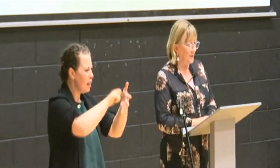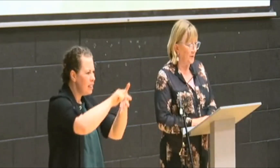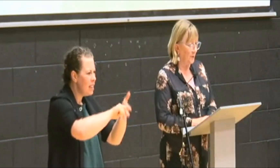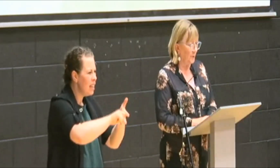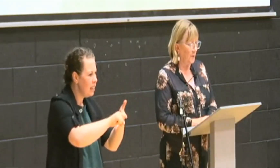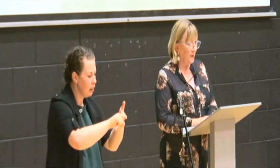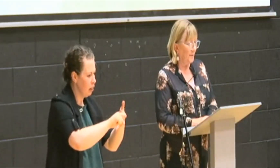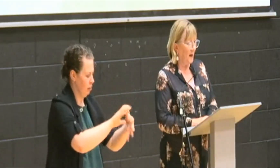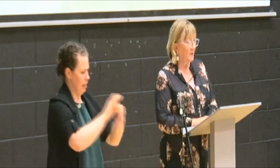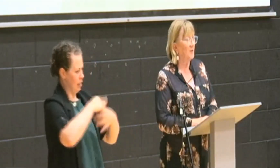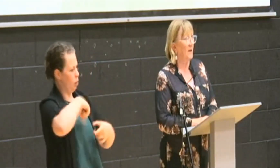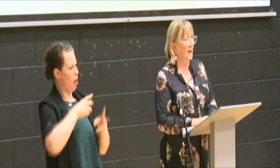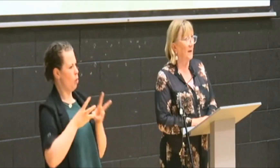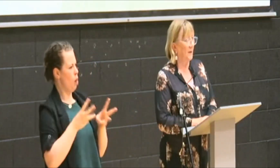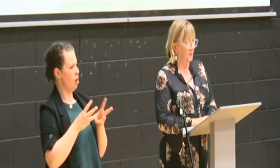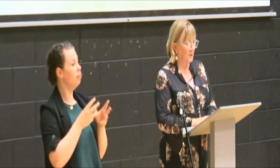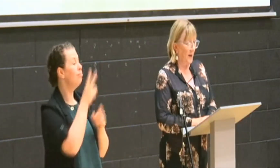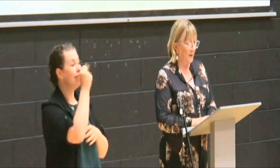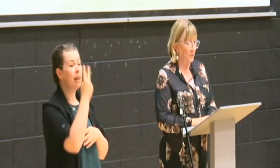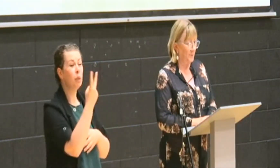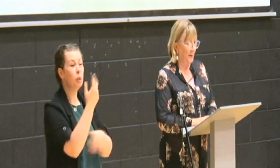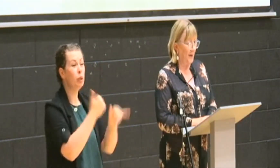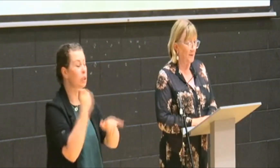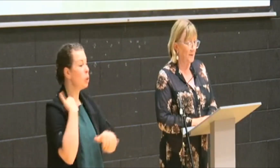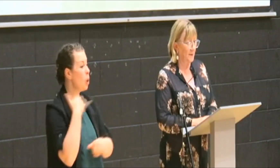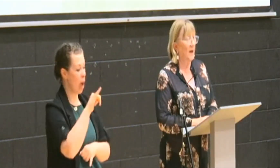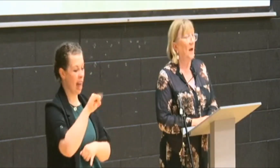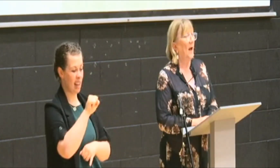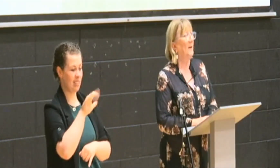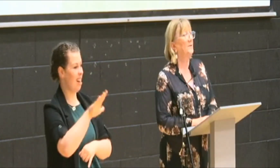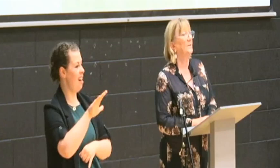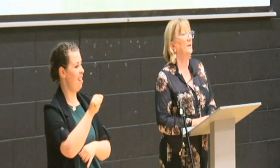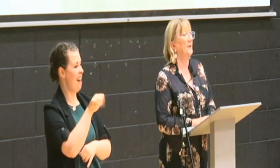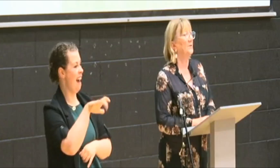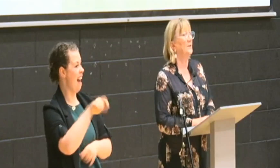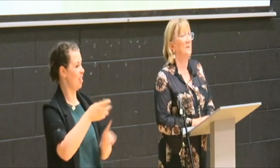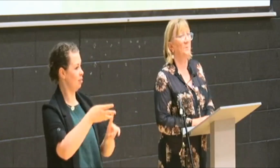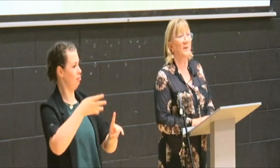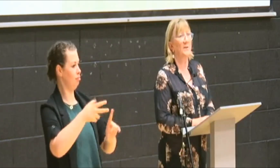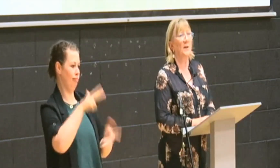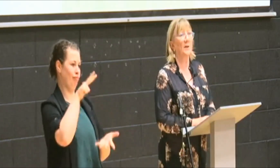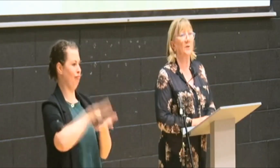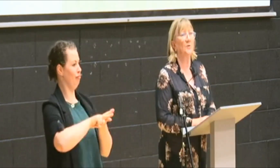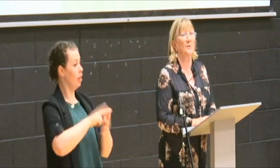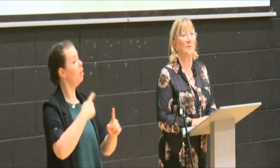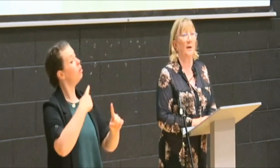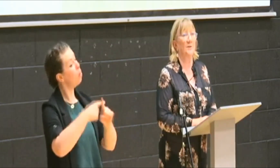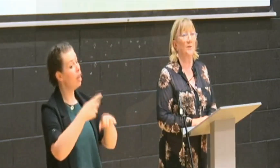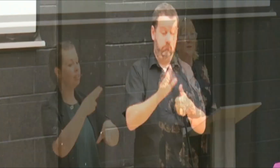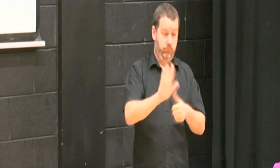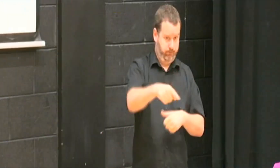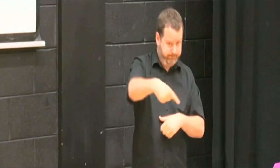...since two years ago the Irish sign language Act was passed and the National Disability Inclusion Strategy...